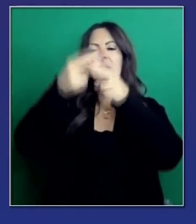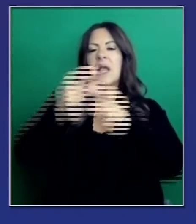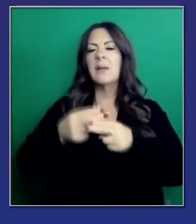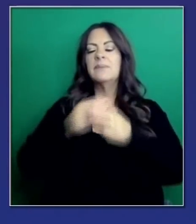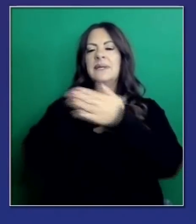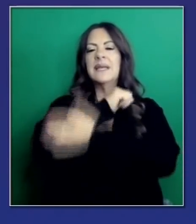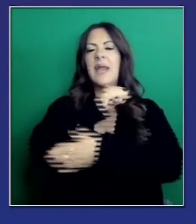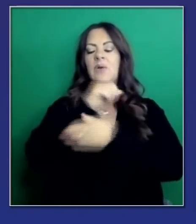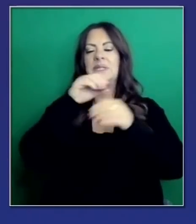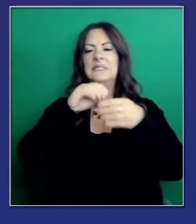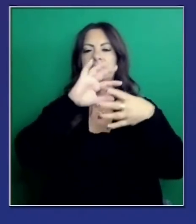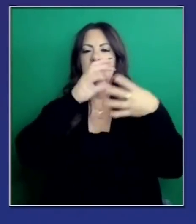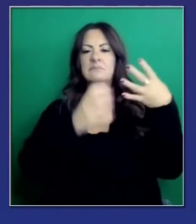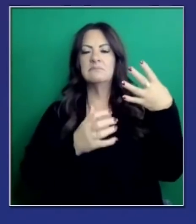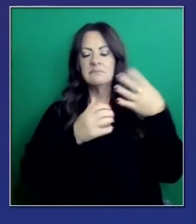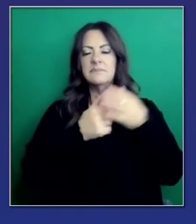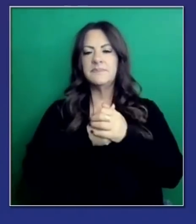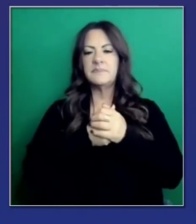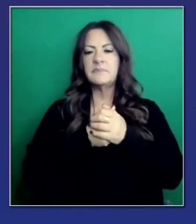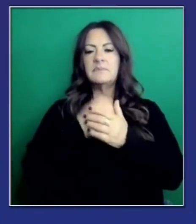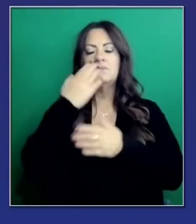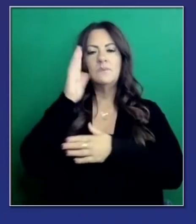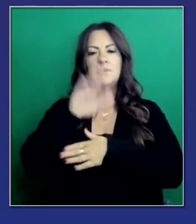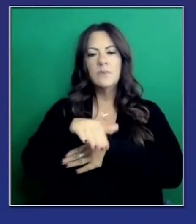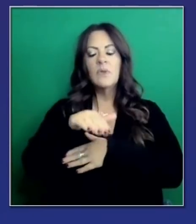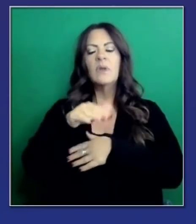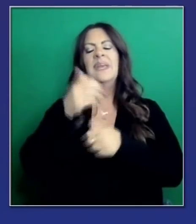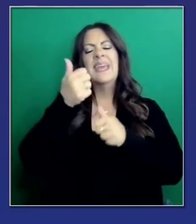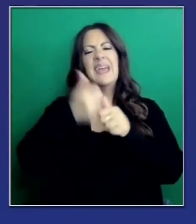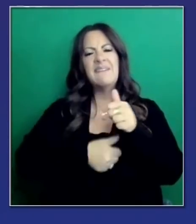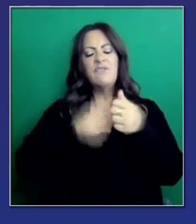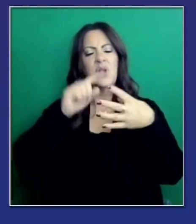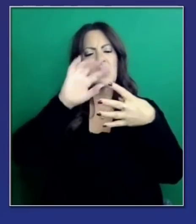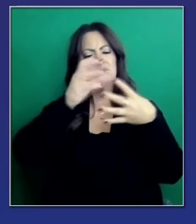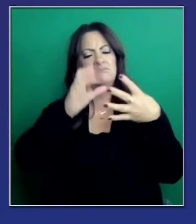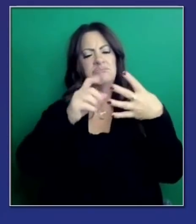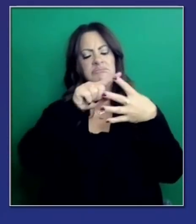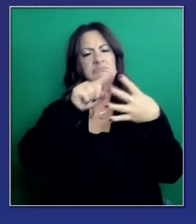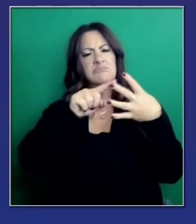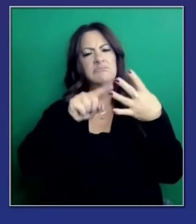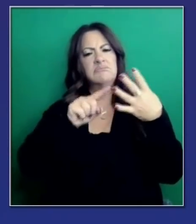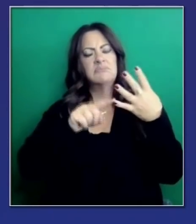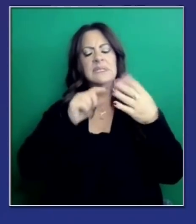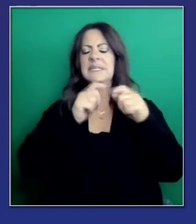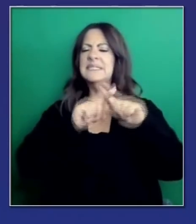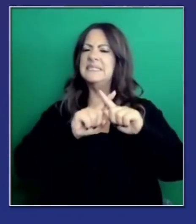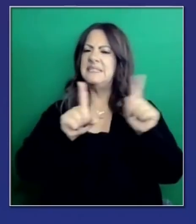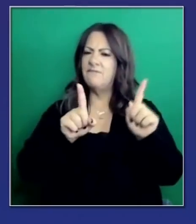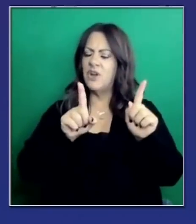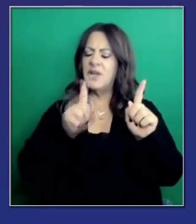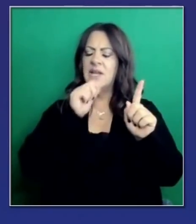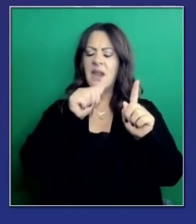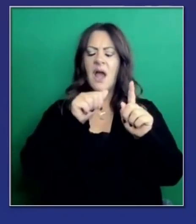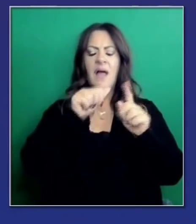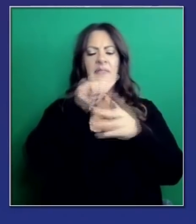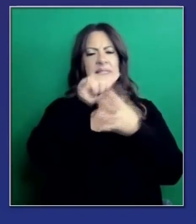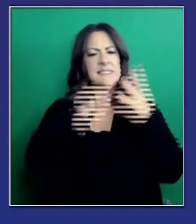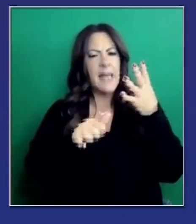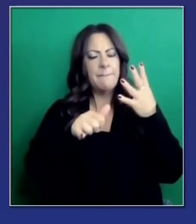STATUS WILL BE UPDATED WHEN DR. GHALY GIVES HIS TUESDAY PRESENTATION. YOU CAN SEE THE CURRENT STATUS